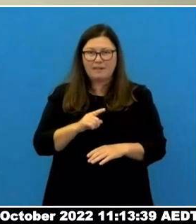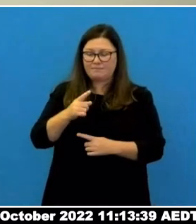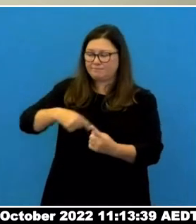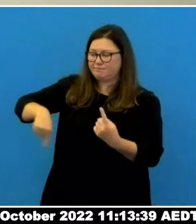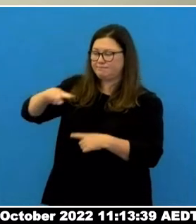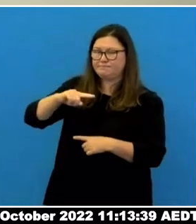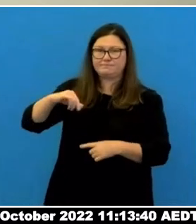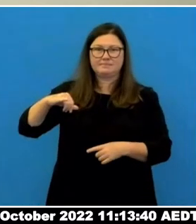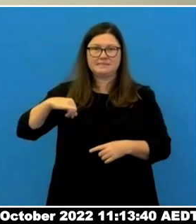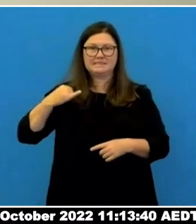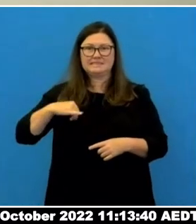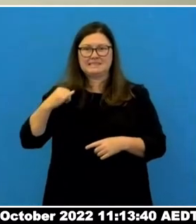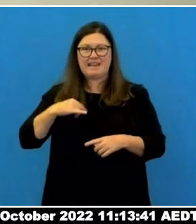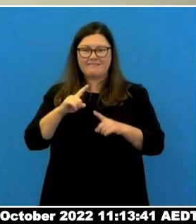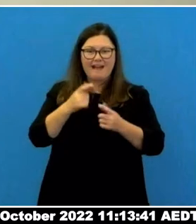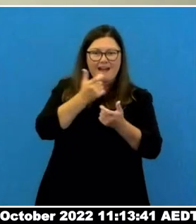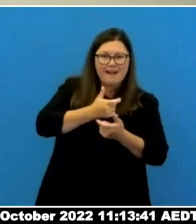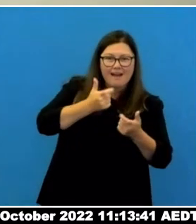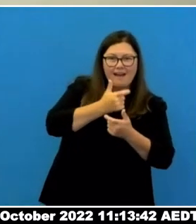seeing animals in the zoo, like me.